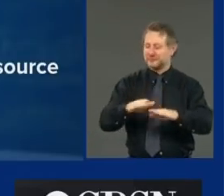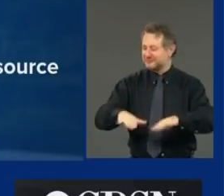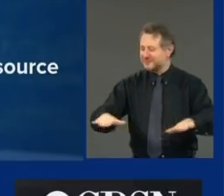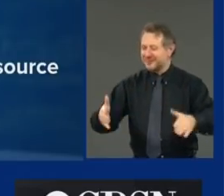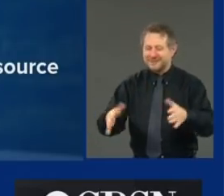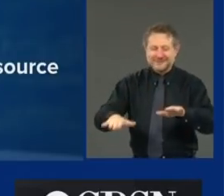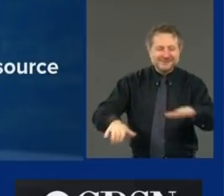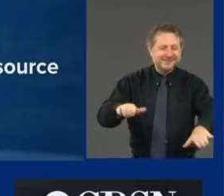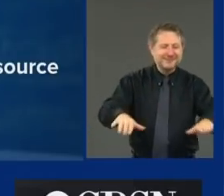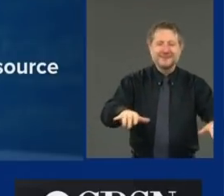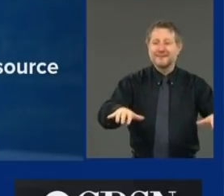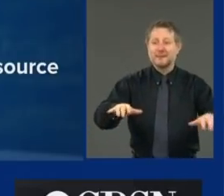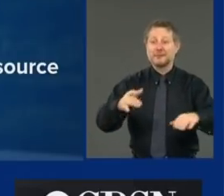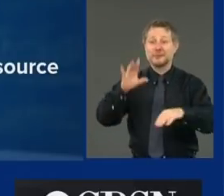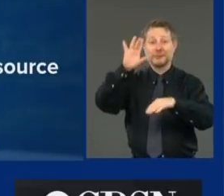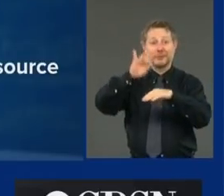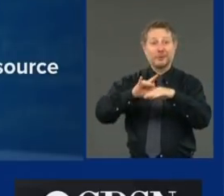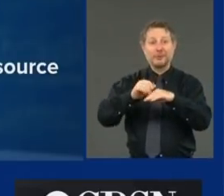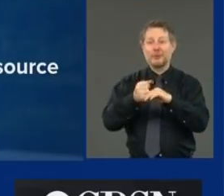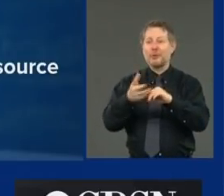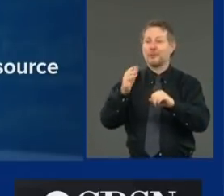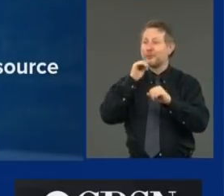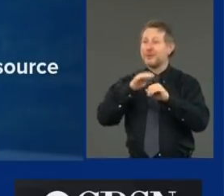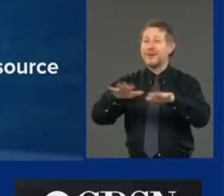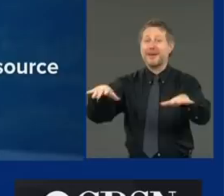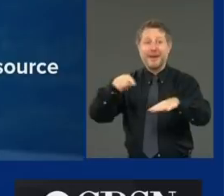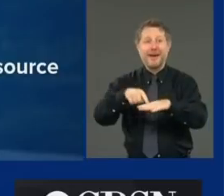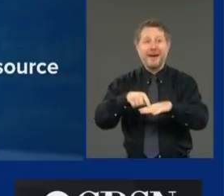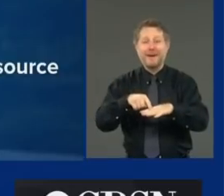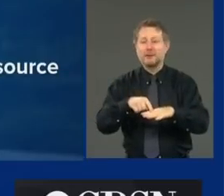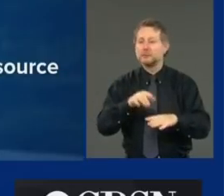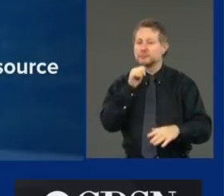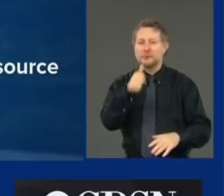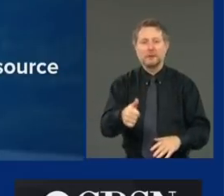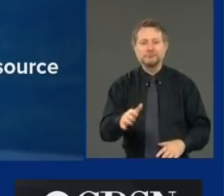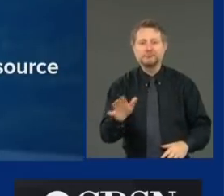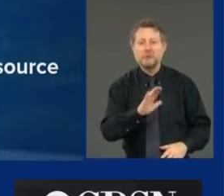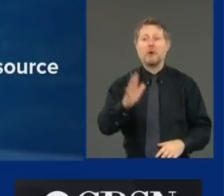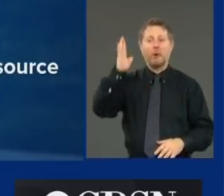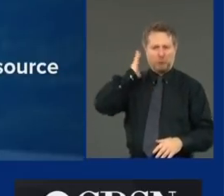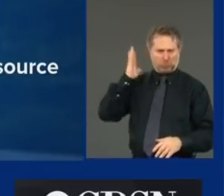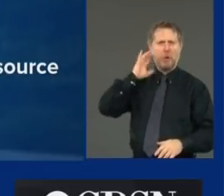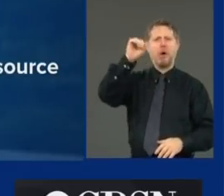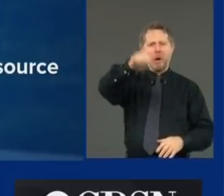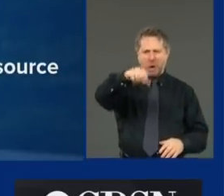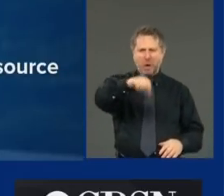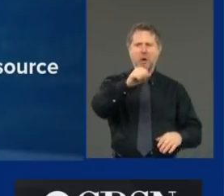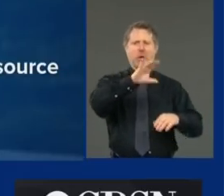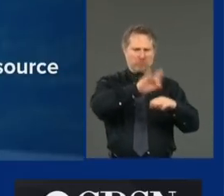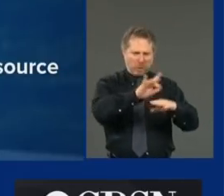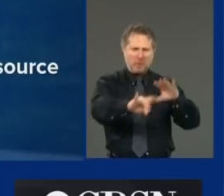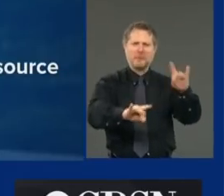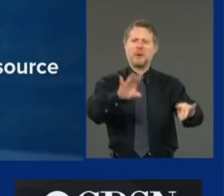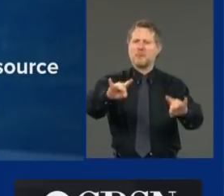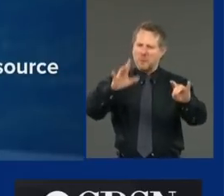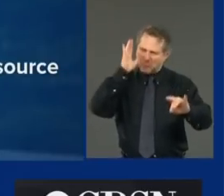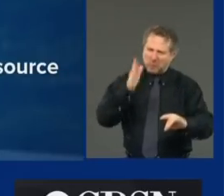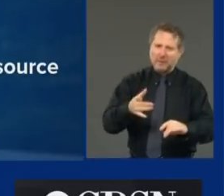INFLAMMATORY SYNDROME THAT IS STARTING TO HIT CHILDREN FOR COVID POSITIVE OR HAVE THE